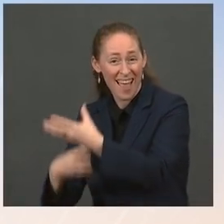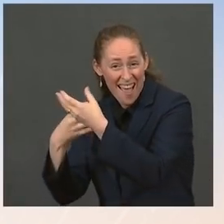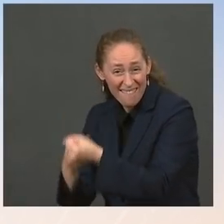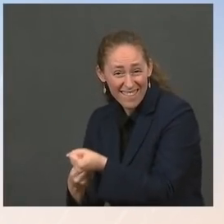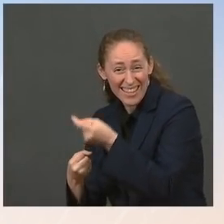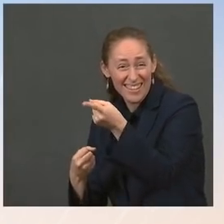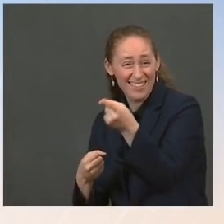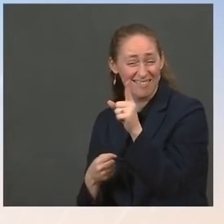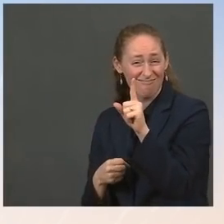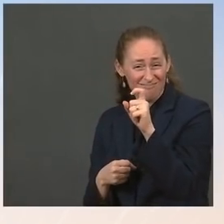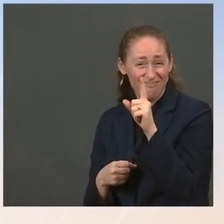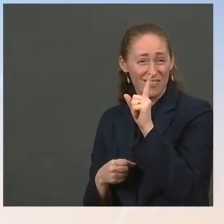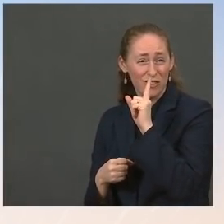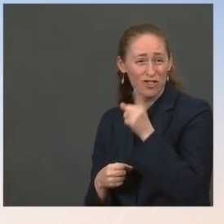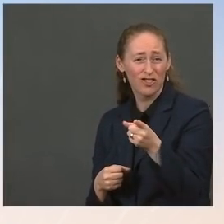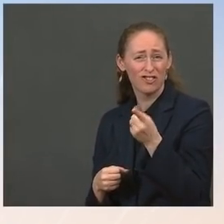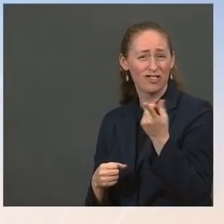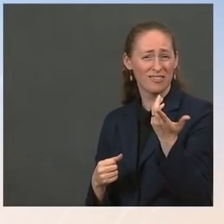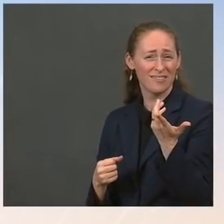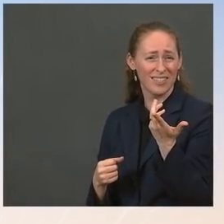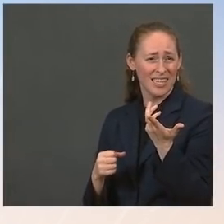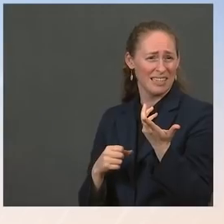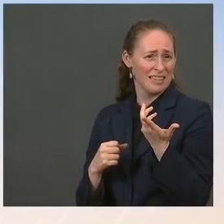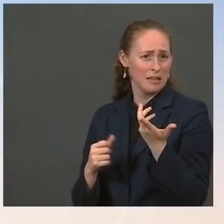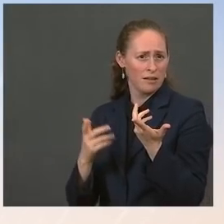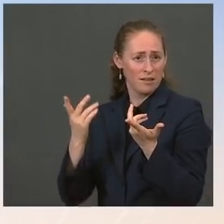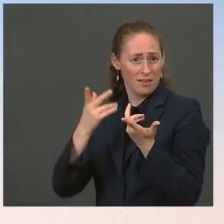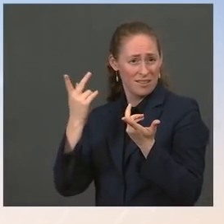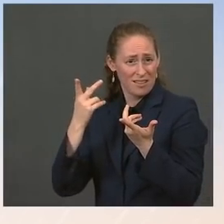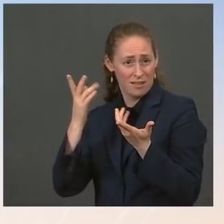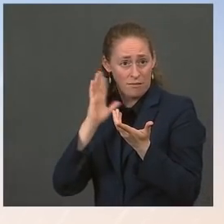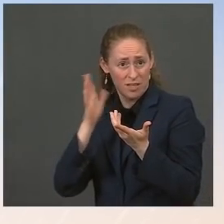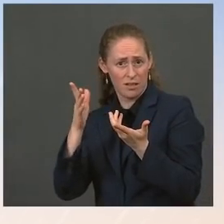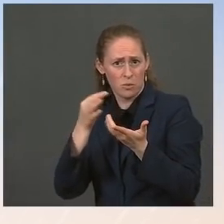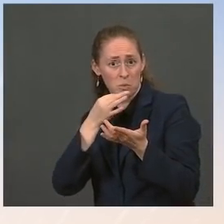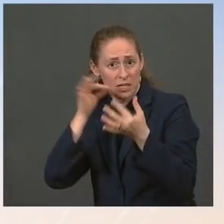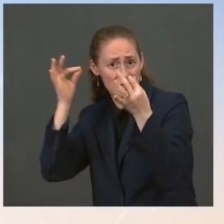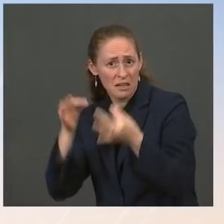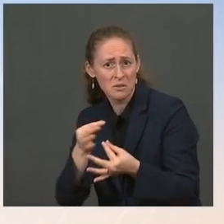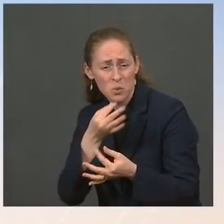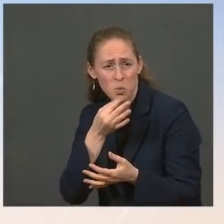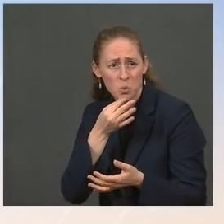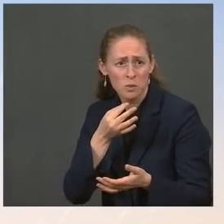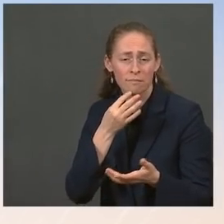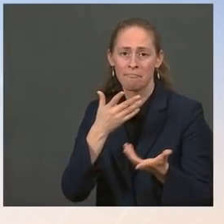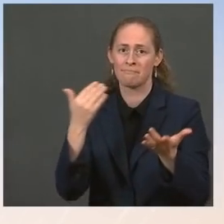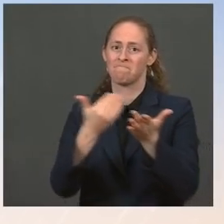I mean, how close is he to making a decision on that? Ms. Psaki: I don't have anything to preview for you at this point. The Press: Yesterday, the President said